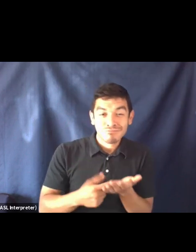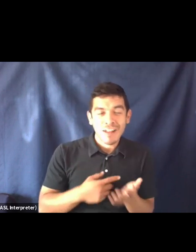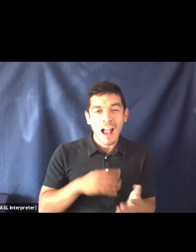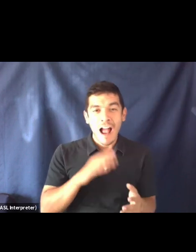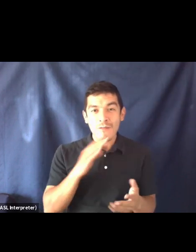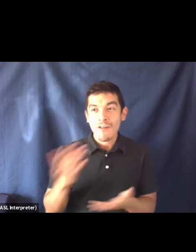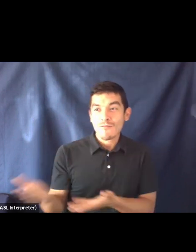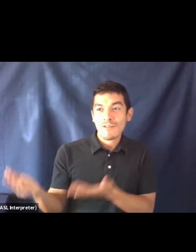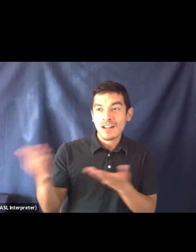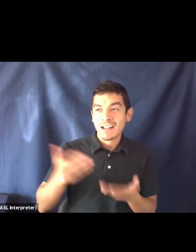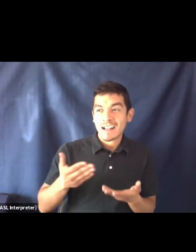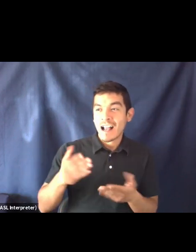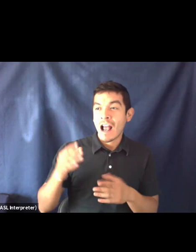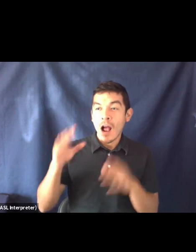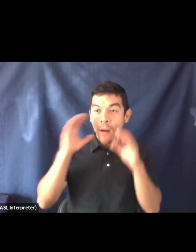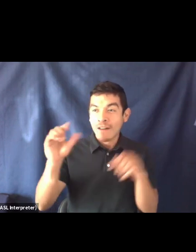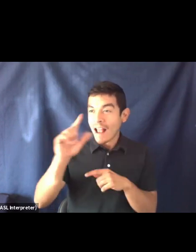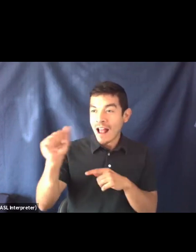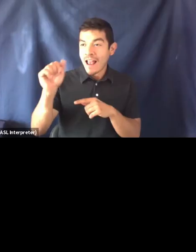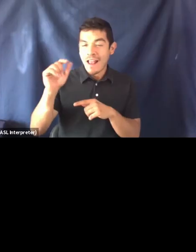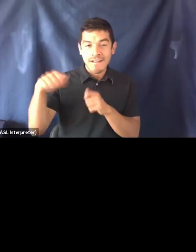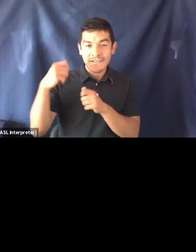Claudia Puig to get our conversation started.